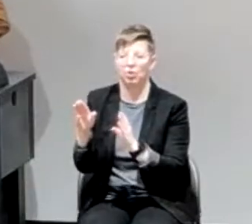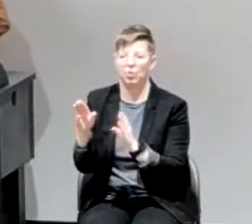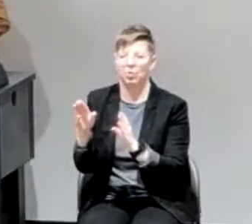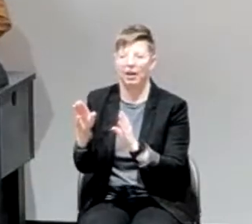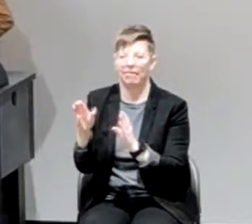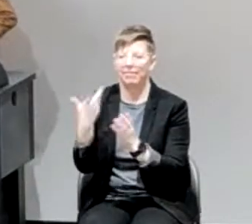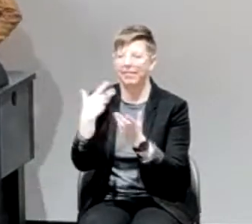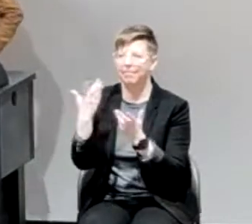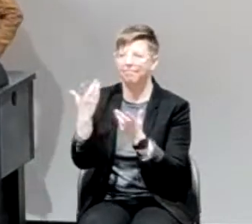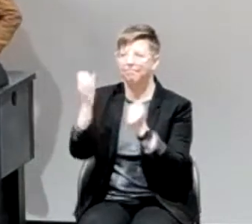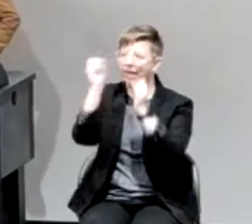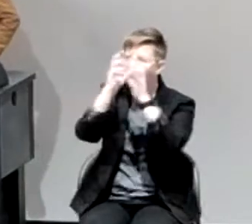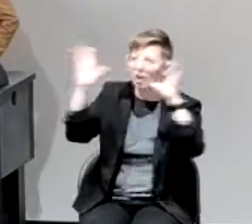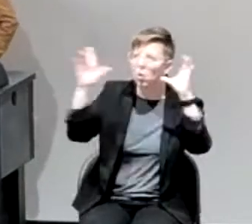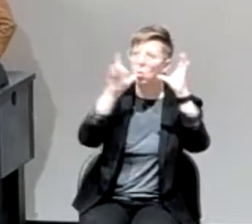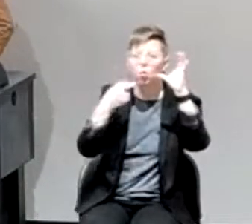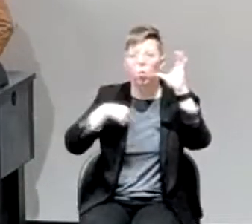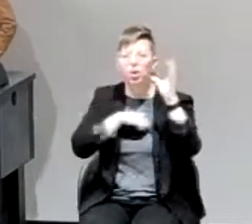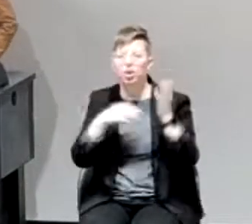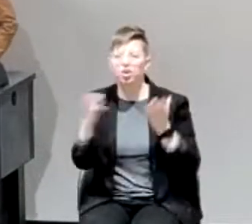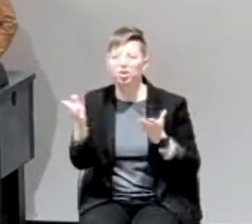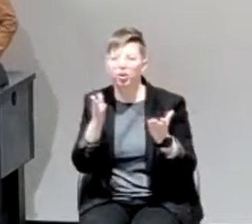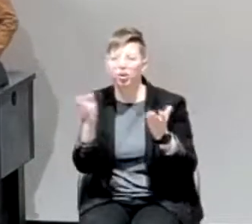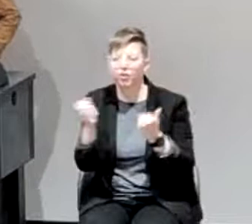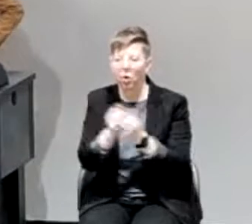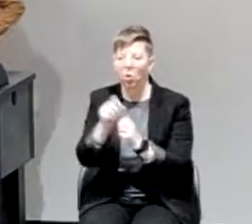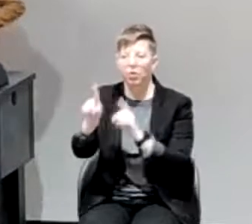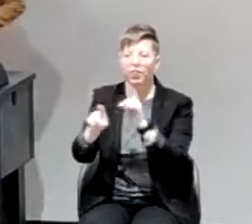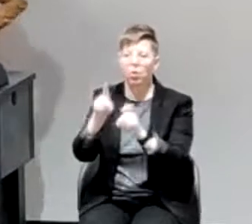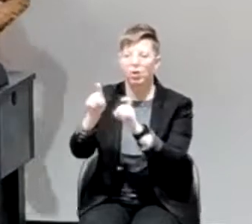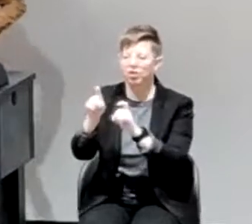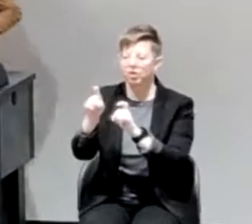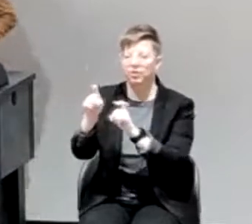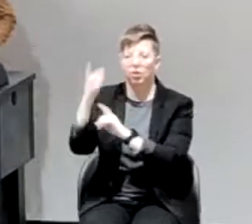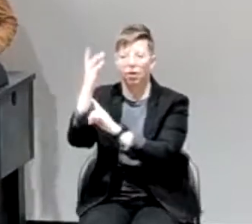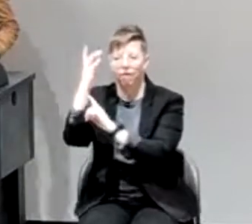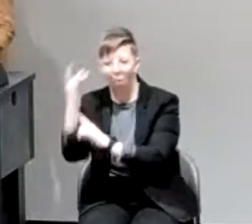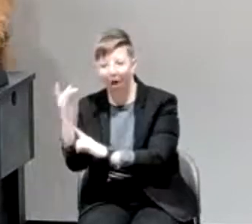≫ So I don't know about you but I am tremendously inspired by your comments and I can think of no better